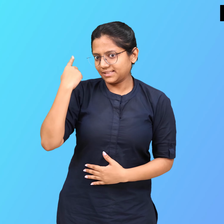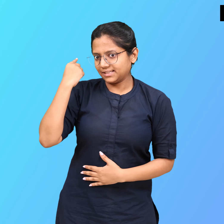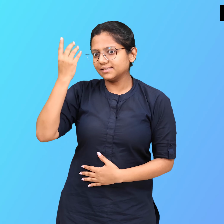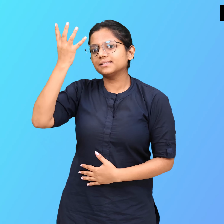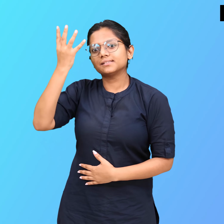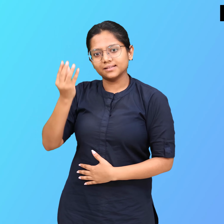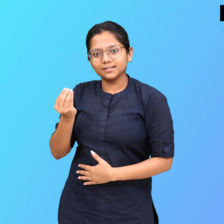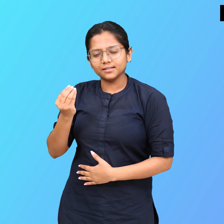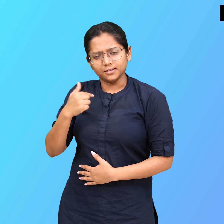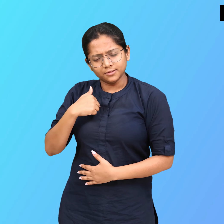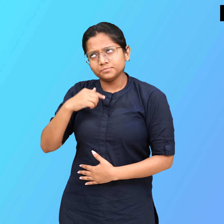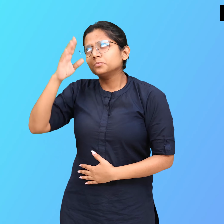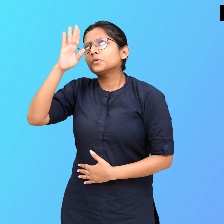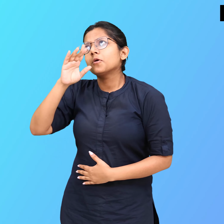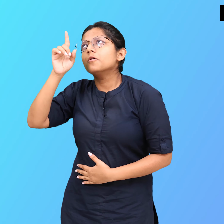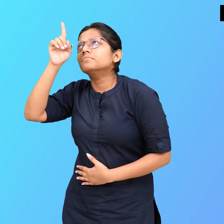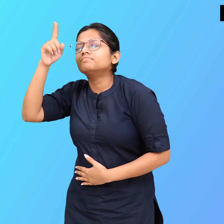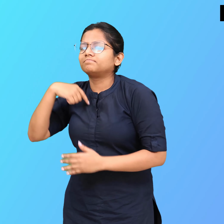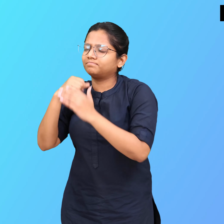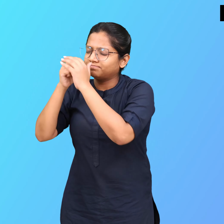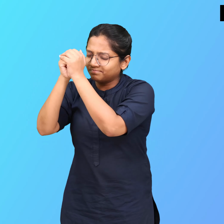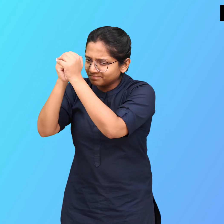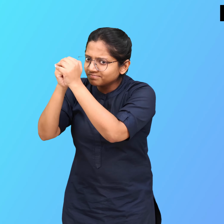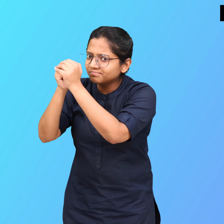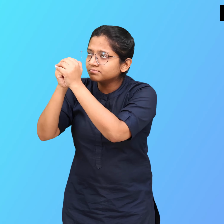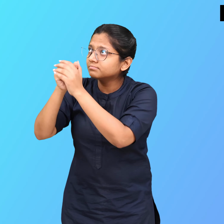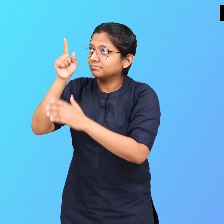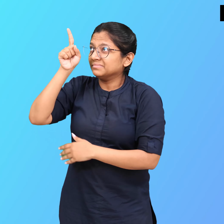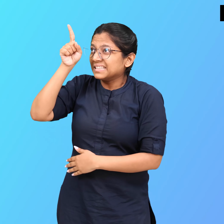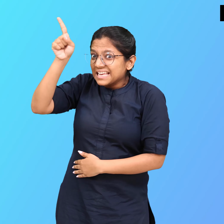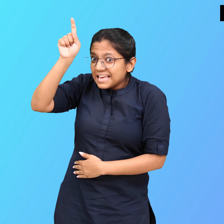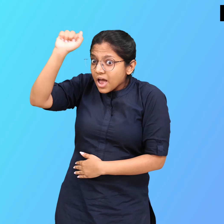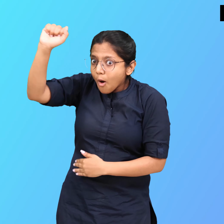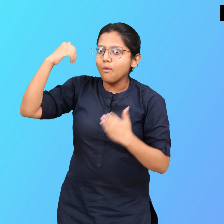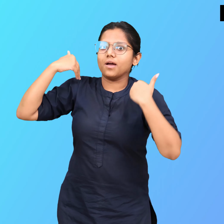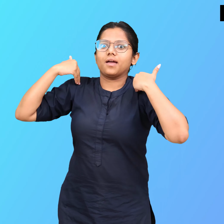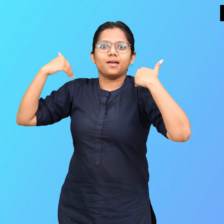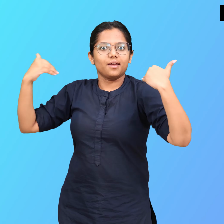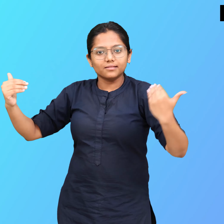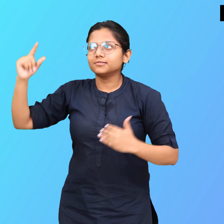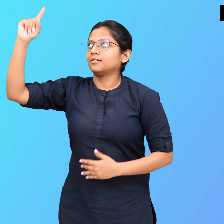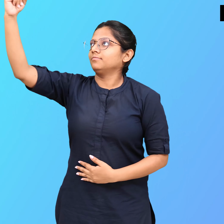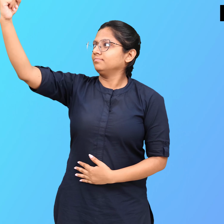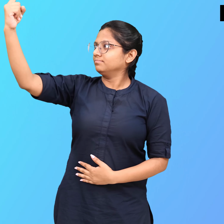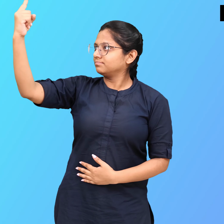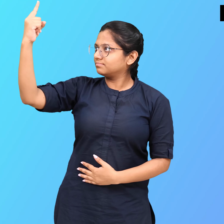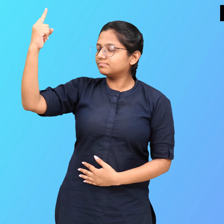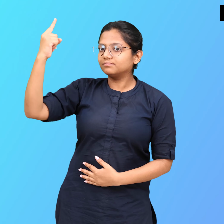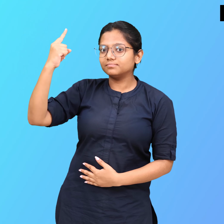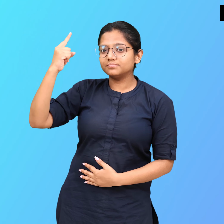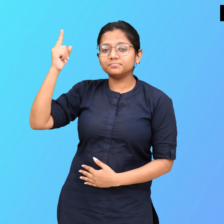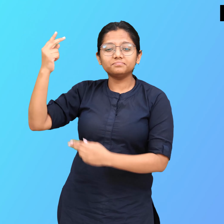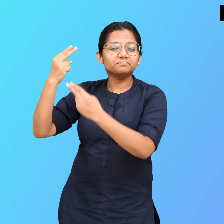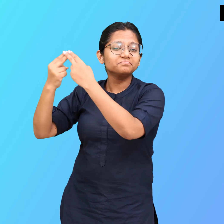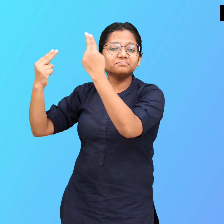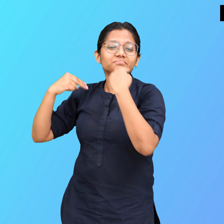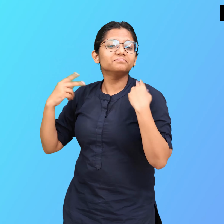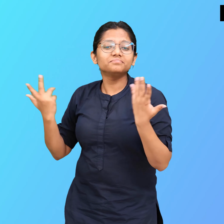Last night an angel came to me from God, the God I worship and belong to.